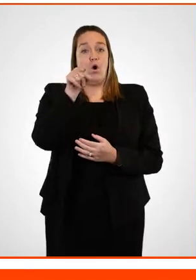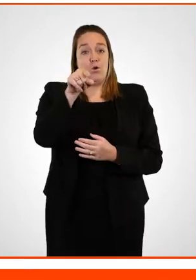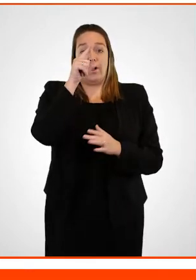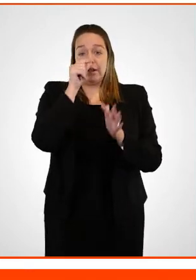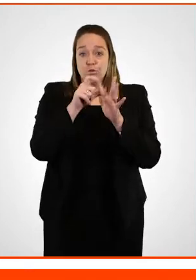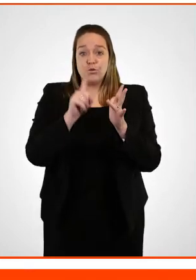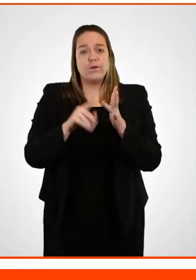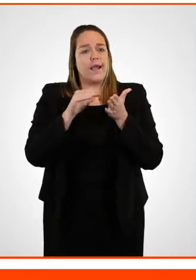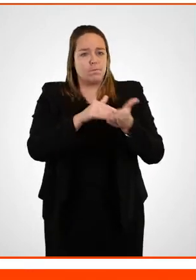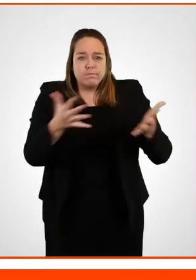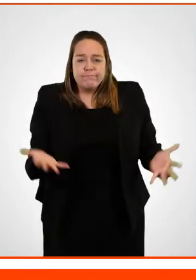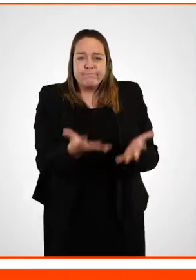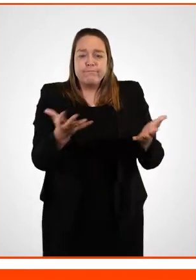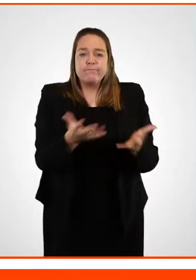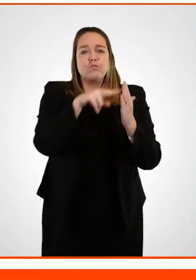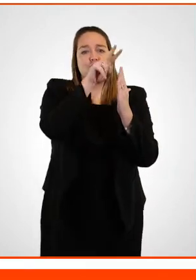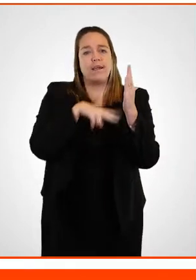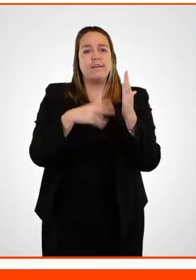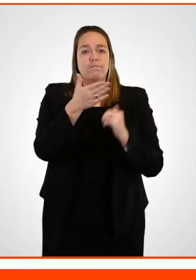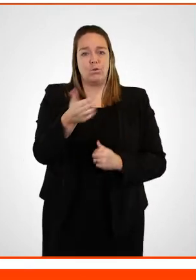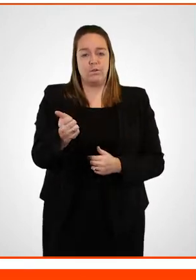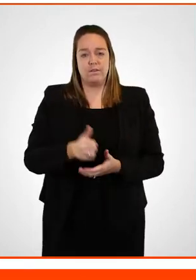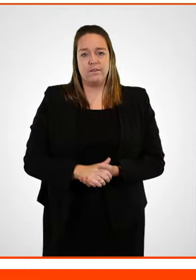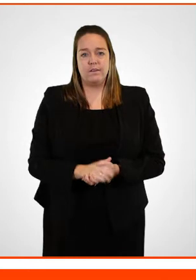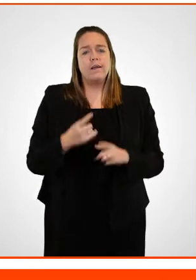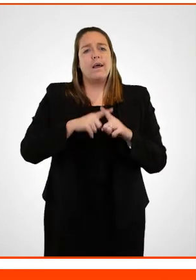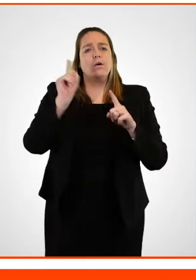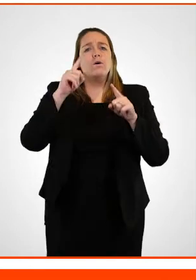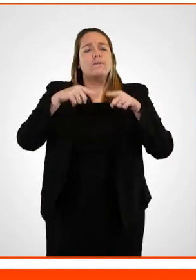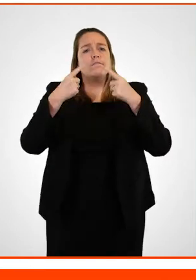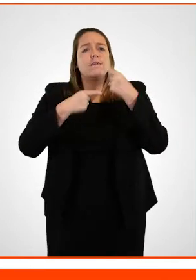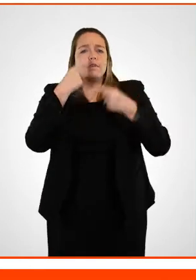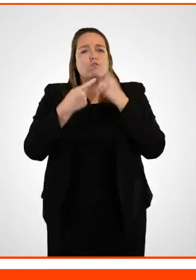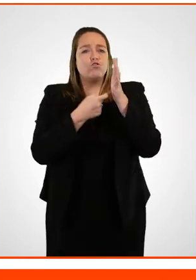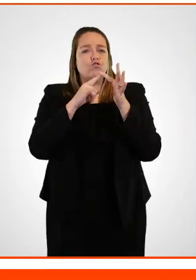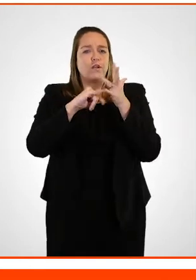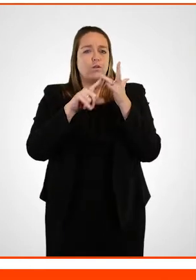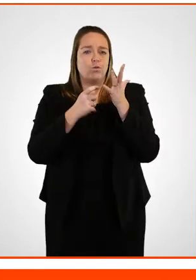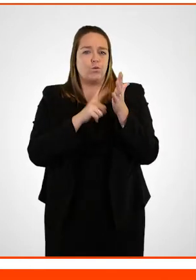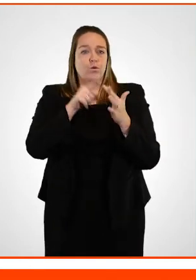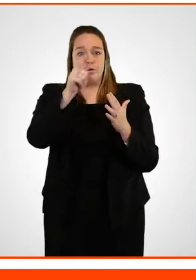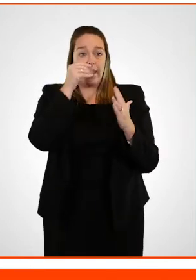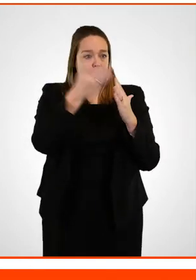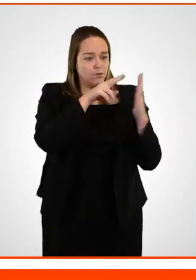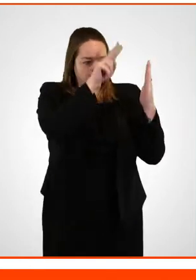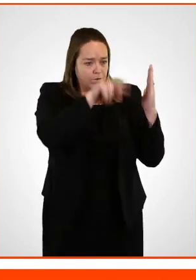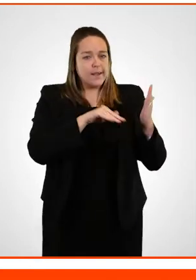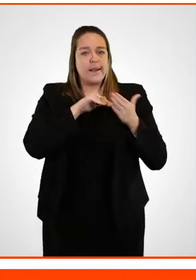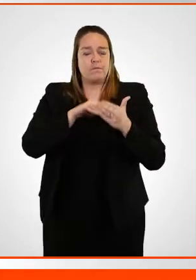to promote reading fluency and what are some resources that you can access to promote reading fluency.